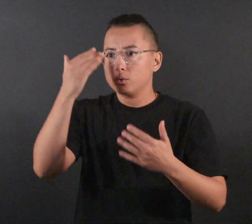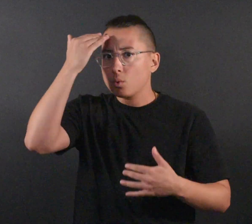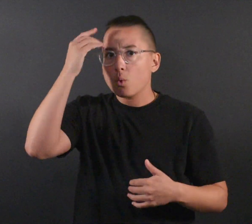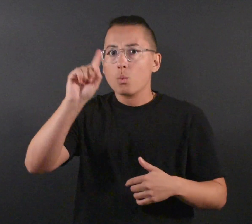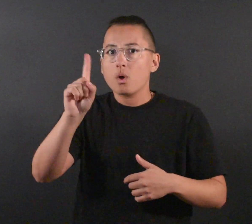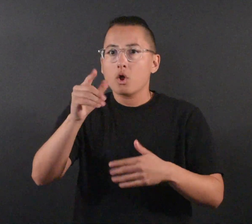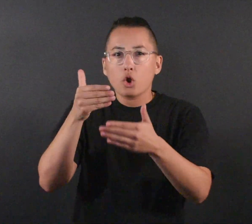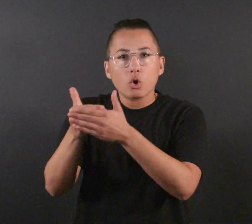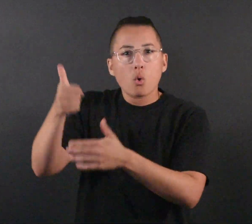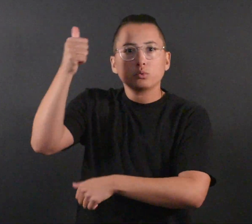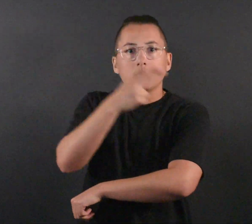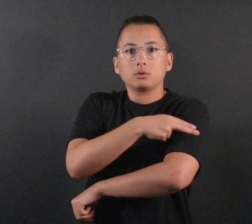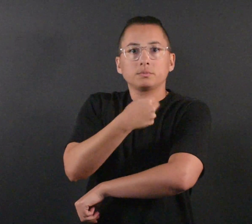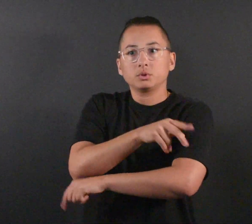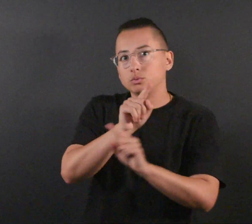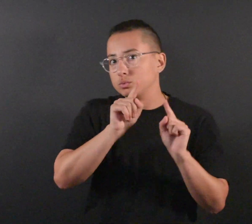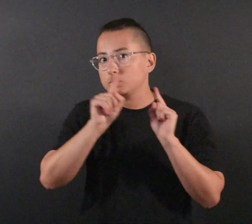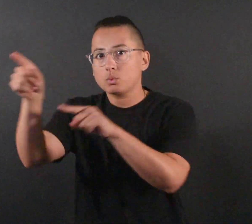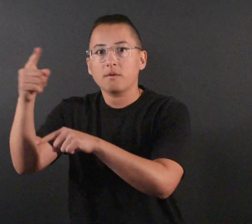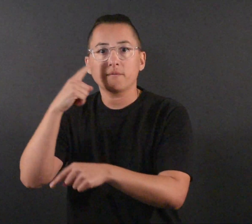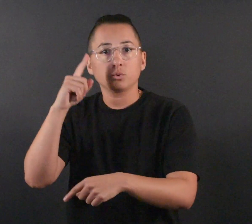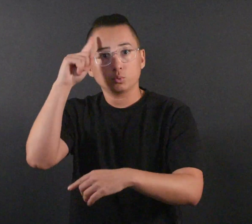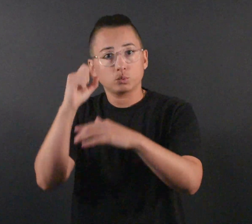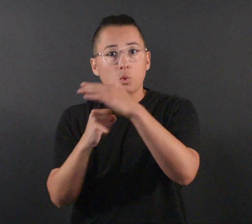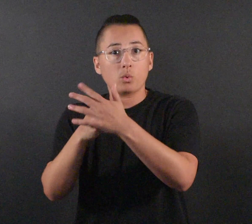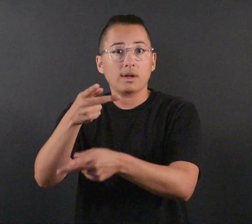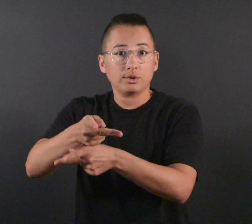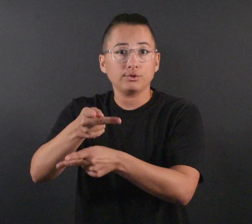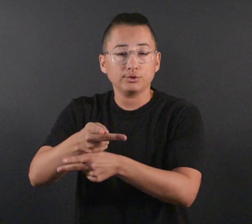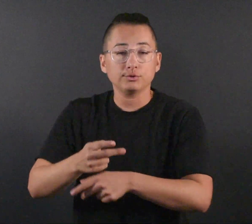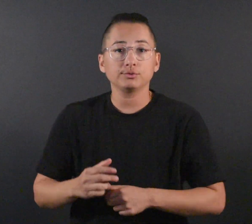of stroke and knowing the location of the stroke center closest to you.